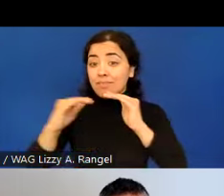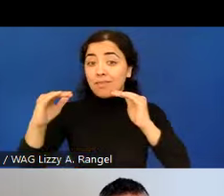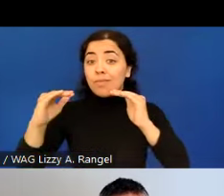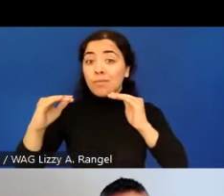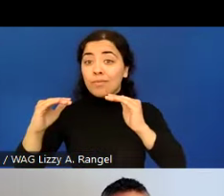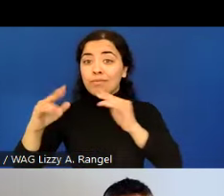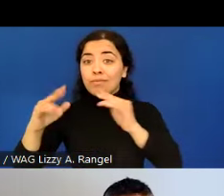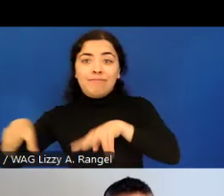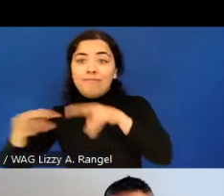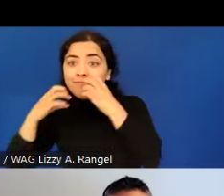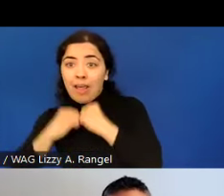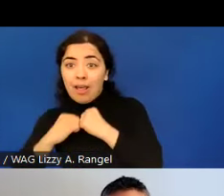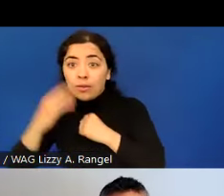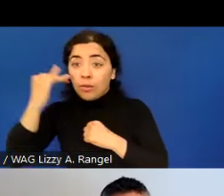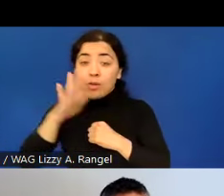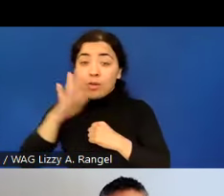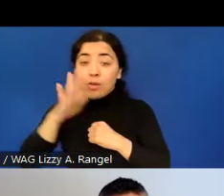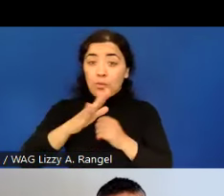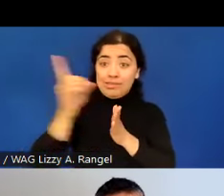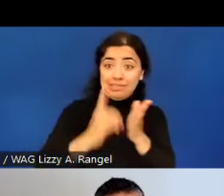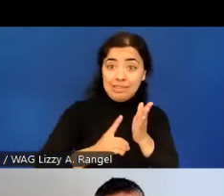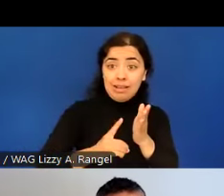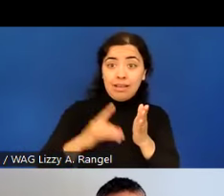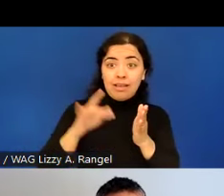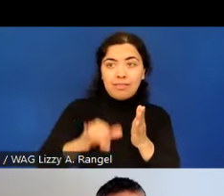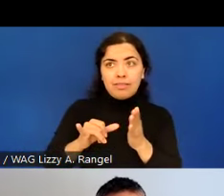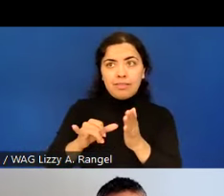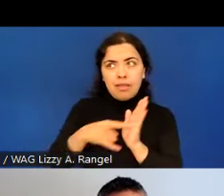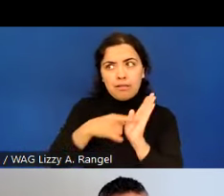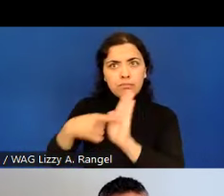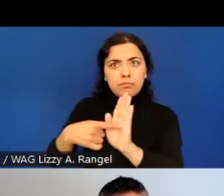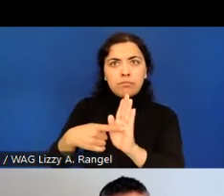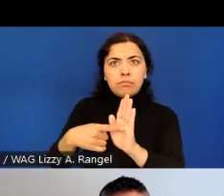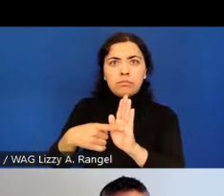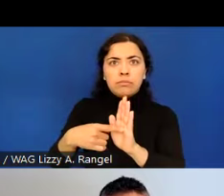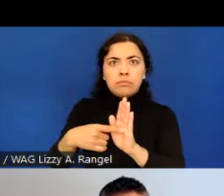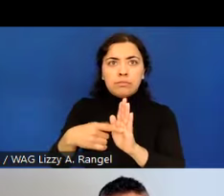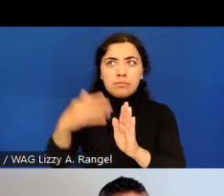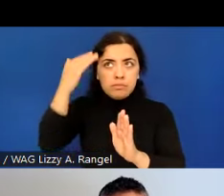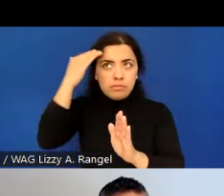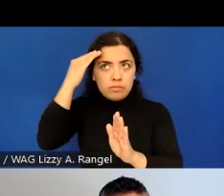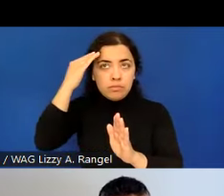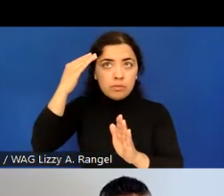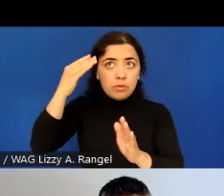because how you design your event whether or not you consciously think about it, expresses